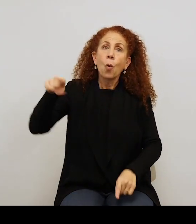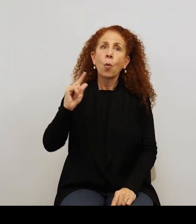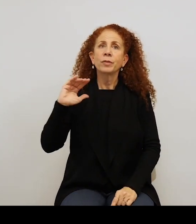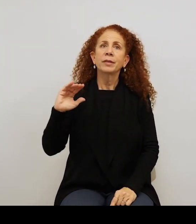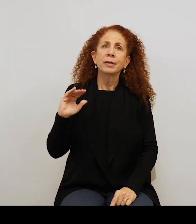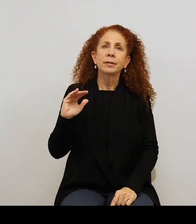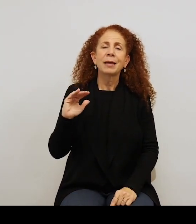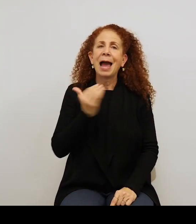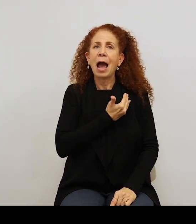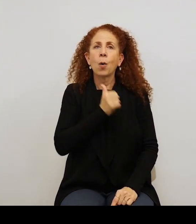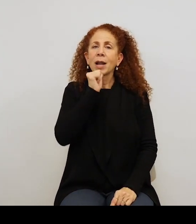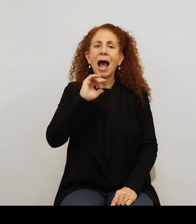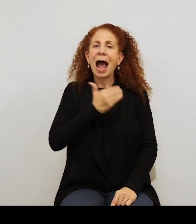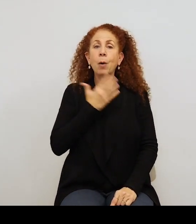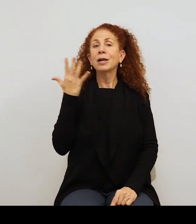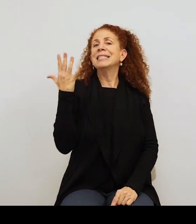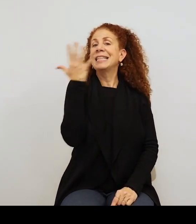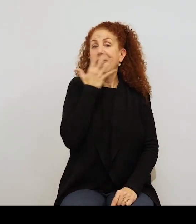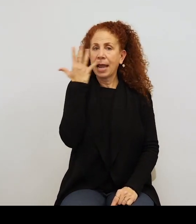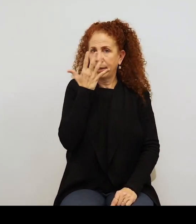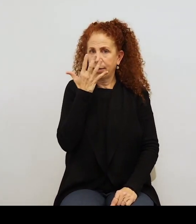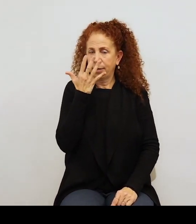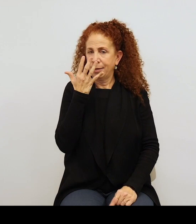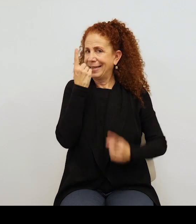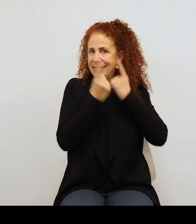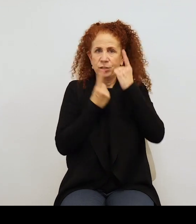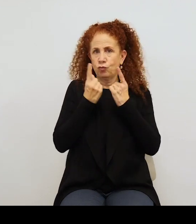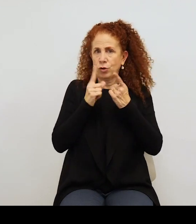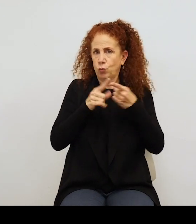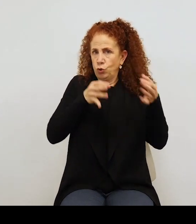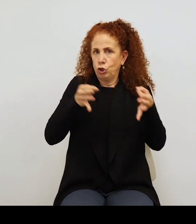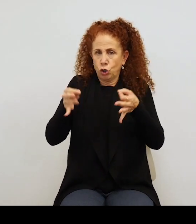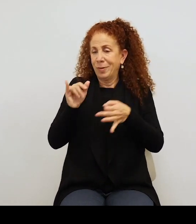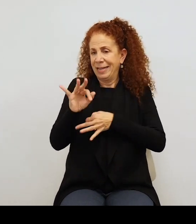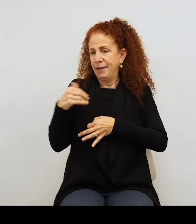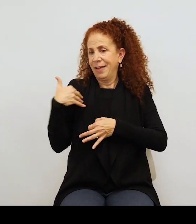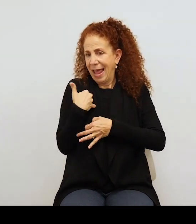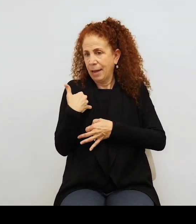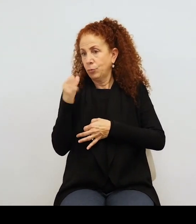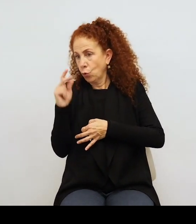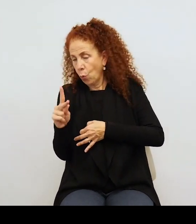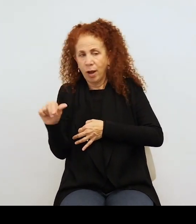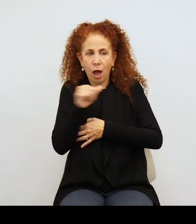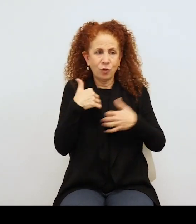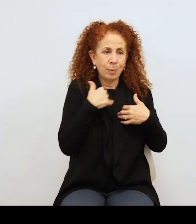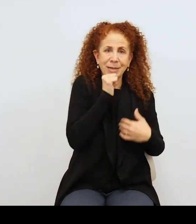particularly not our aesthetic considerations that would then say this animal is OK, this one isn't.